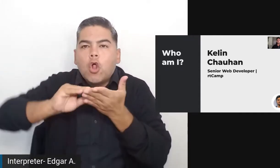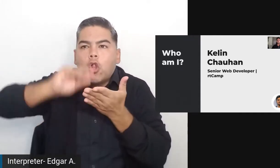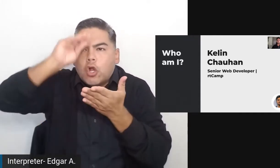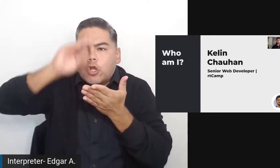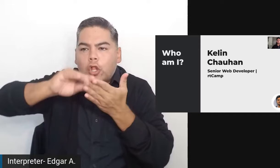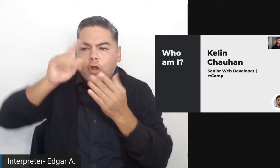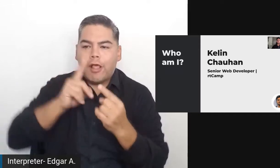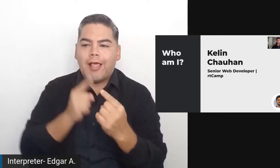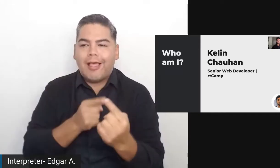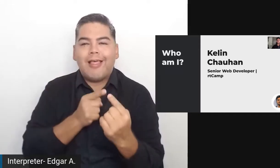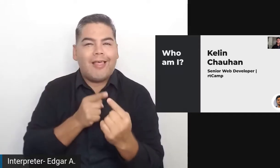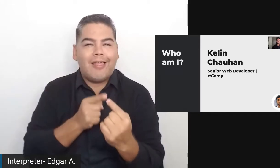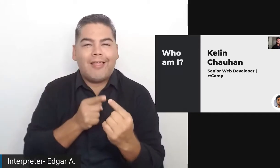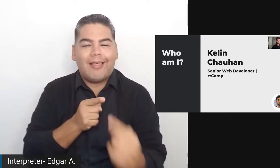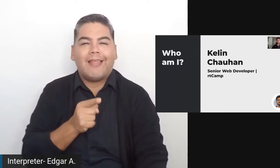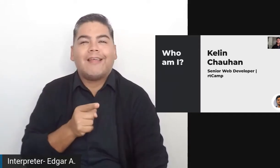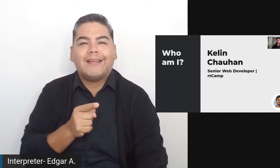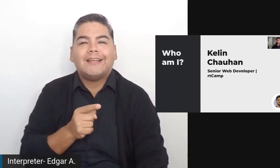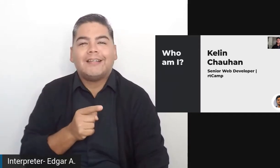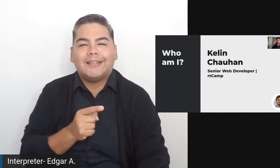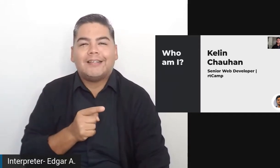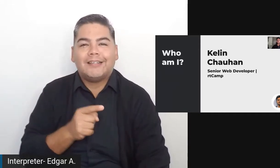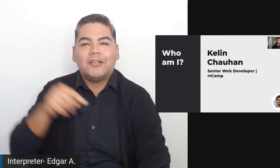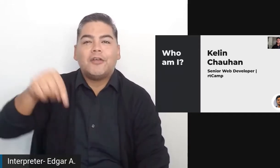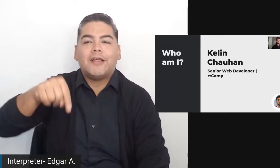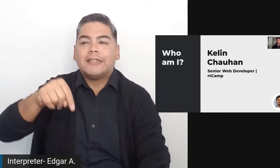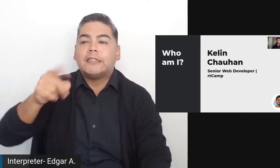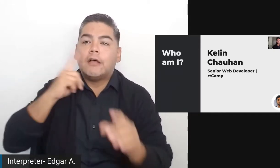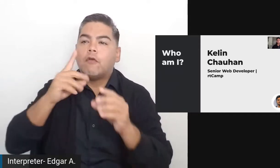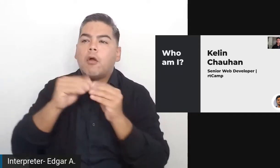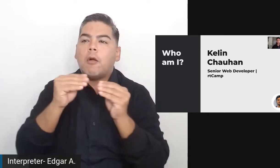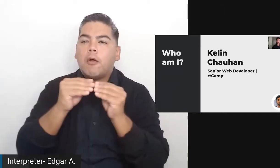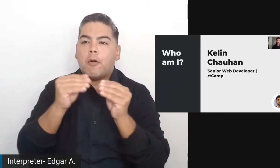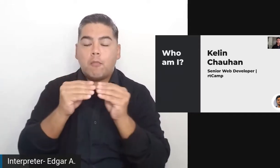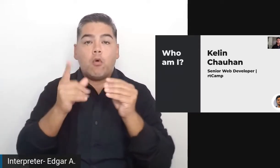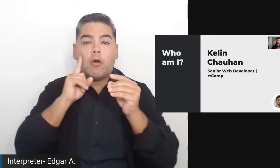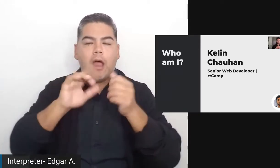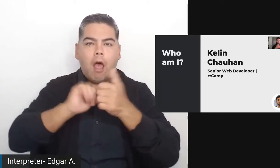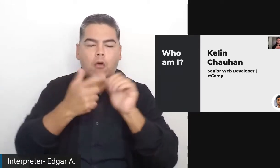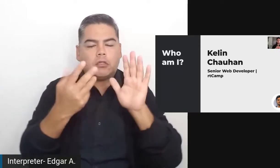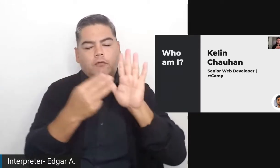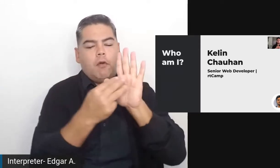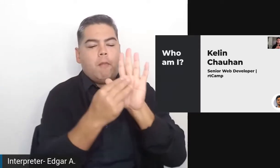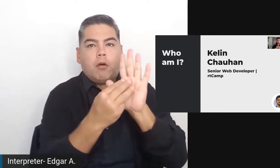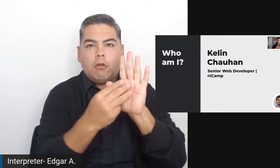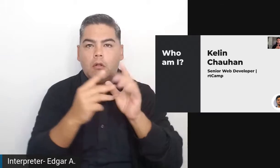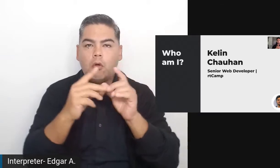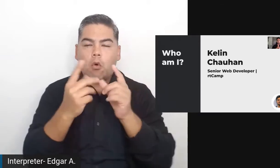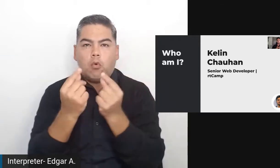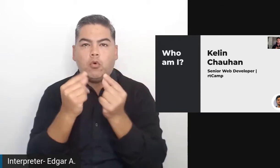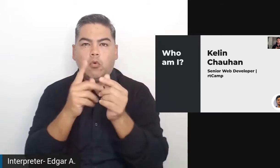This session is about giving you a mental model, a blueprint